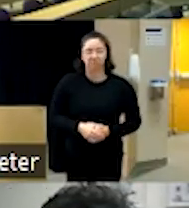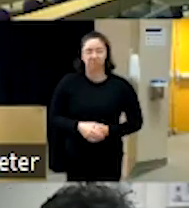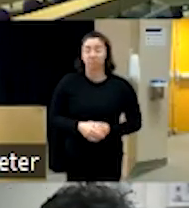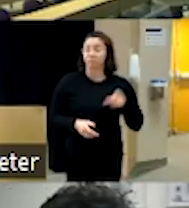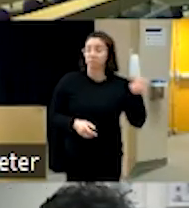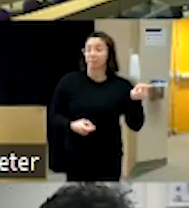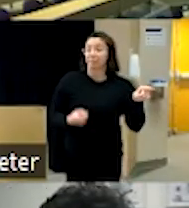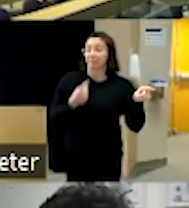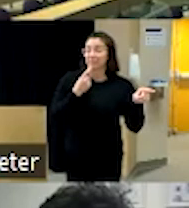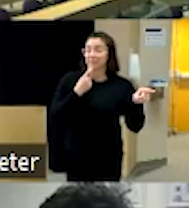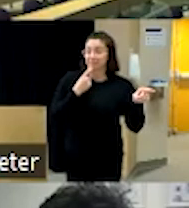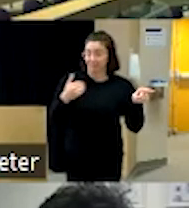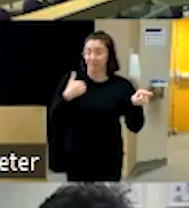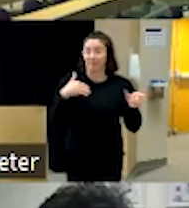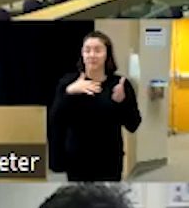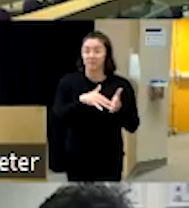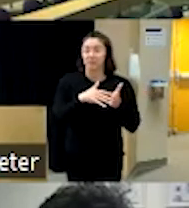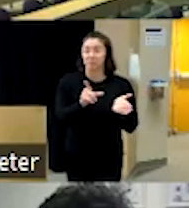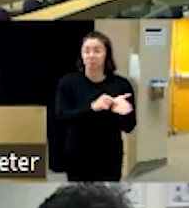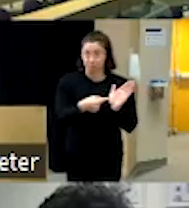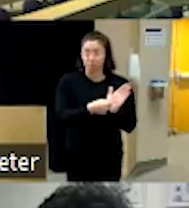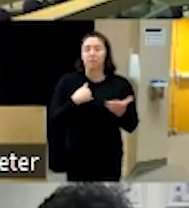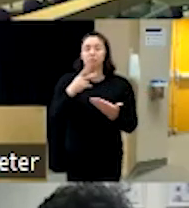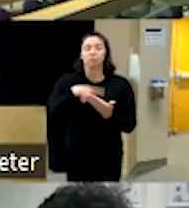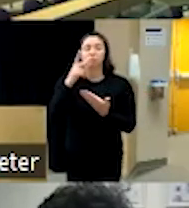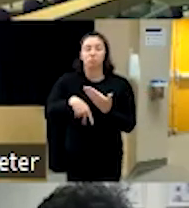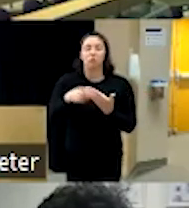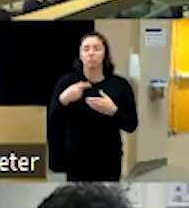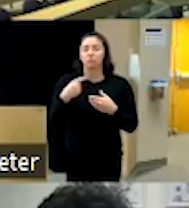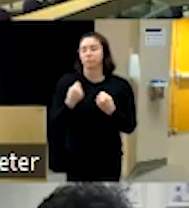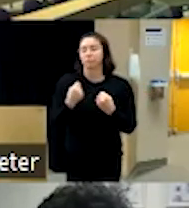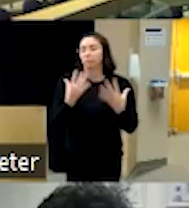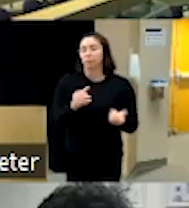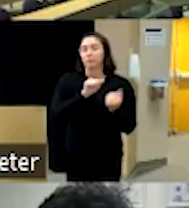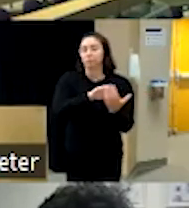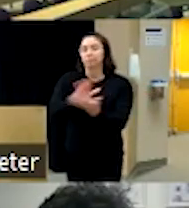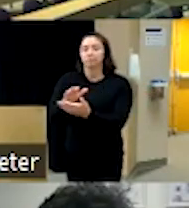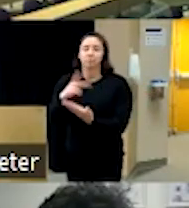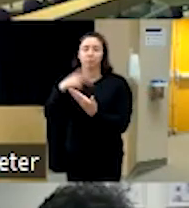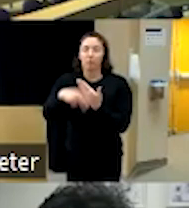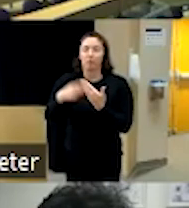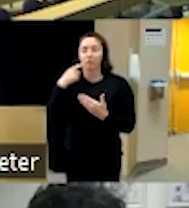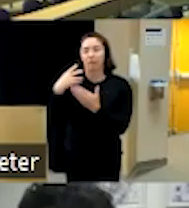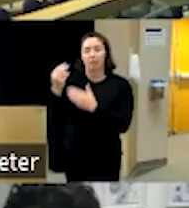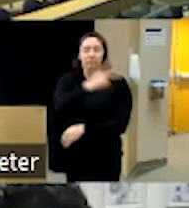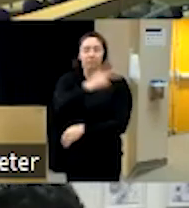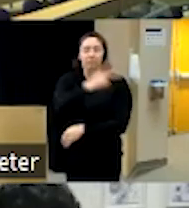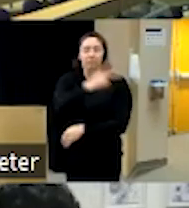because they have problems they have programs for multimodal modal programs for outpatients and they